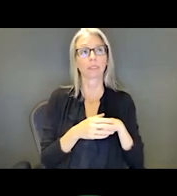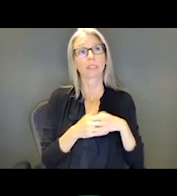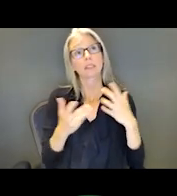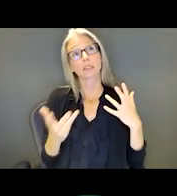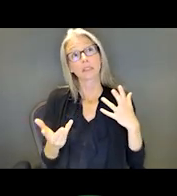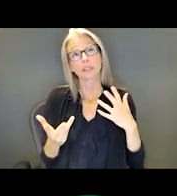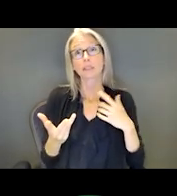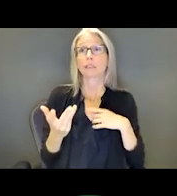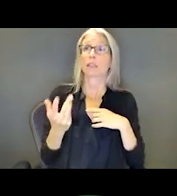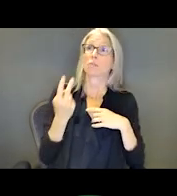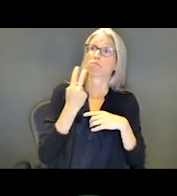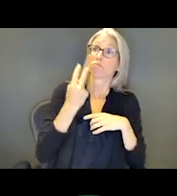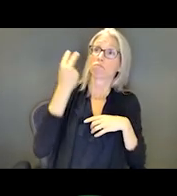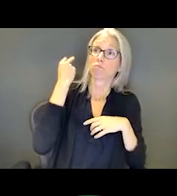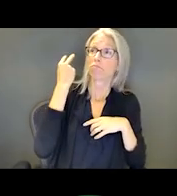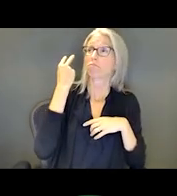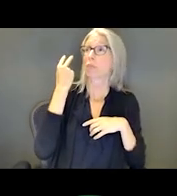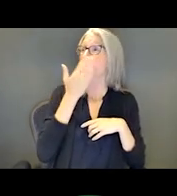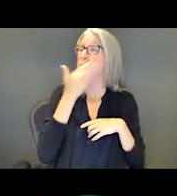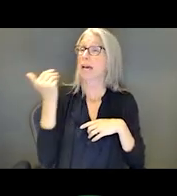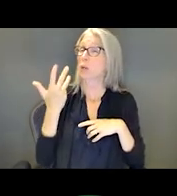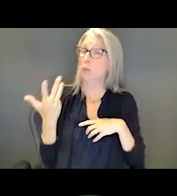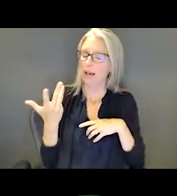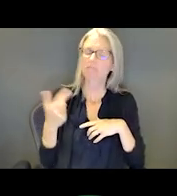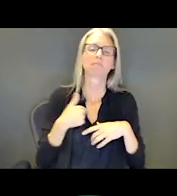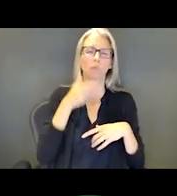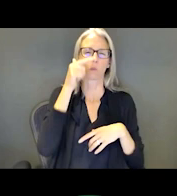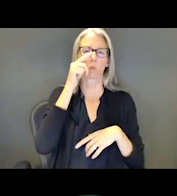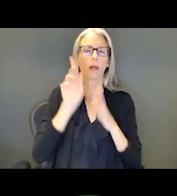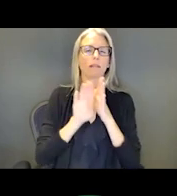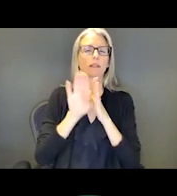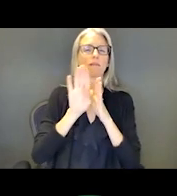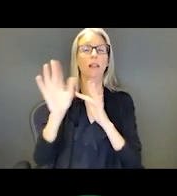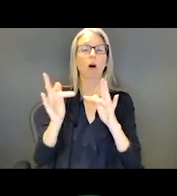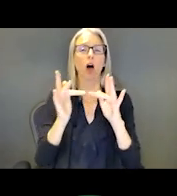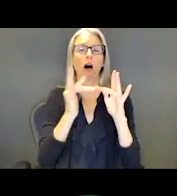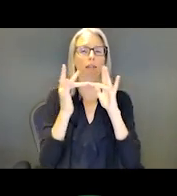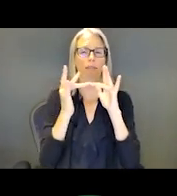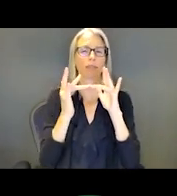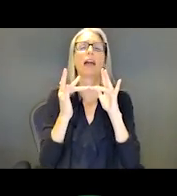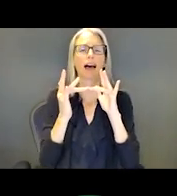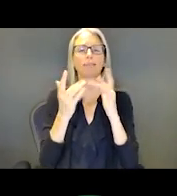So that we can in conjunction with in person training. Because it's hard to have a one